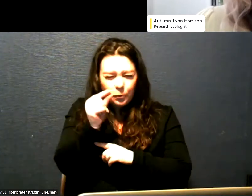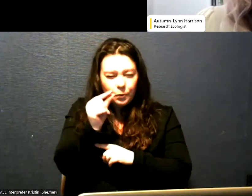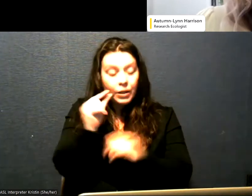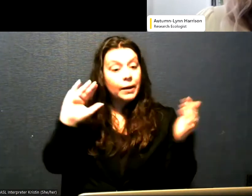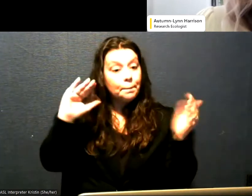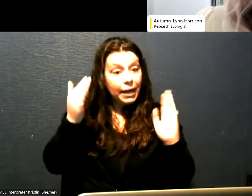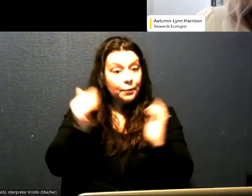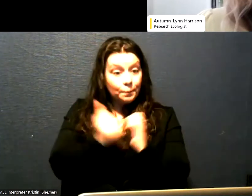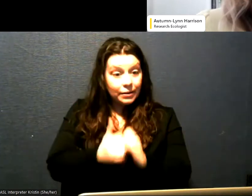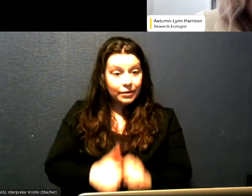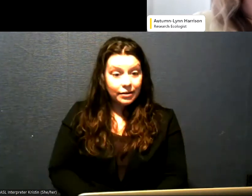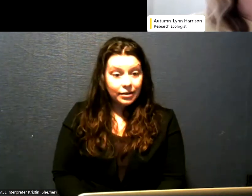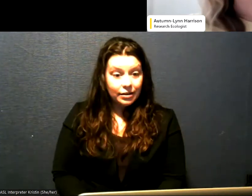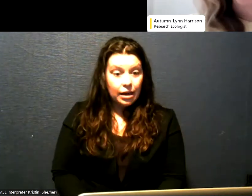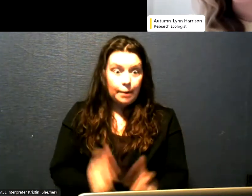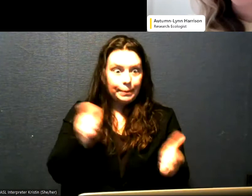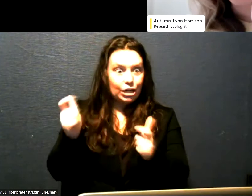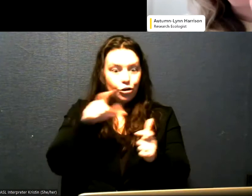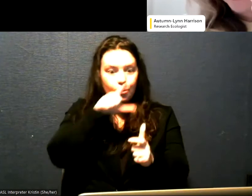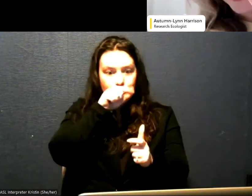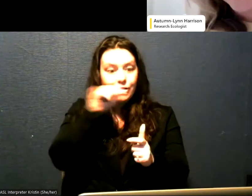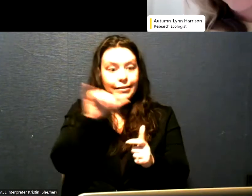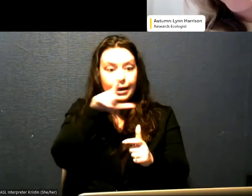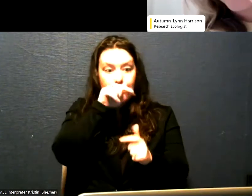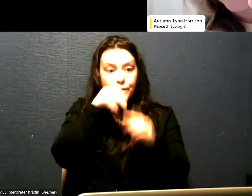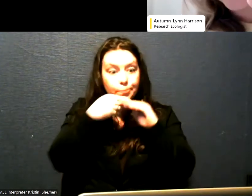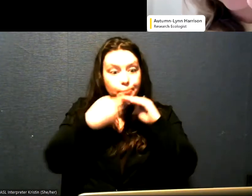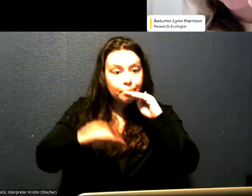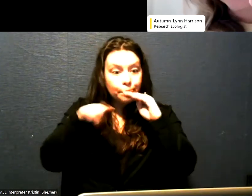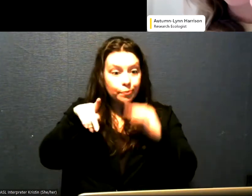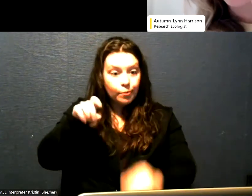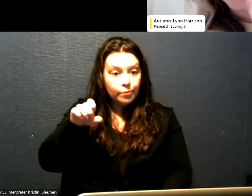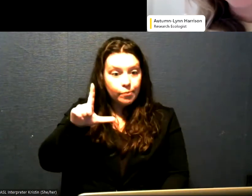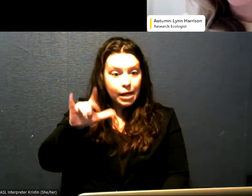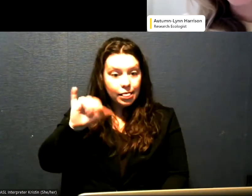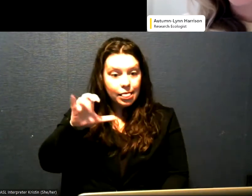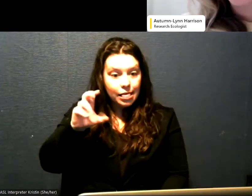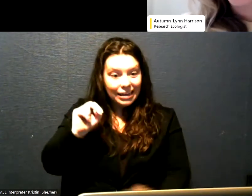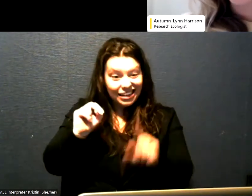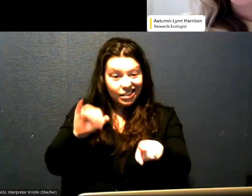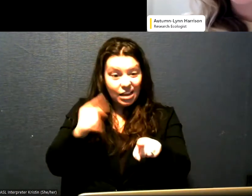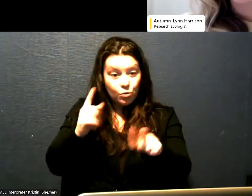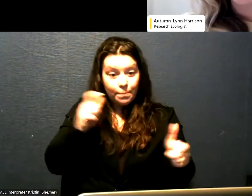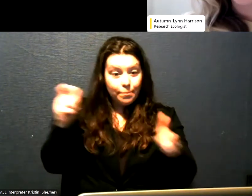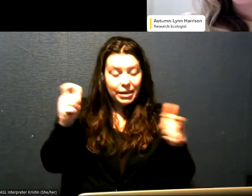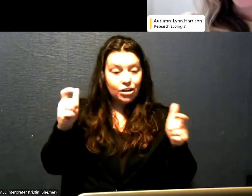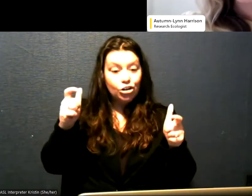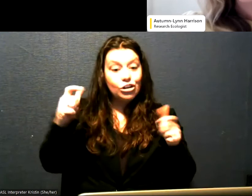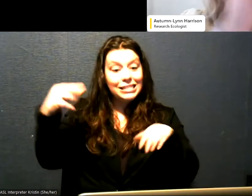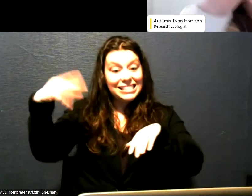for a really large bird, like a pelican, um, this is a satellite tag that has a solar panel on top and